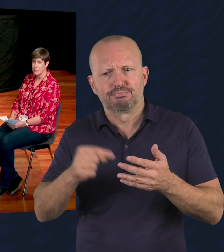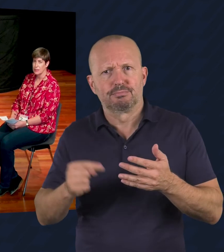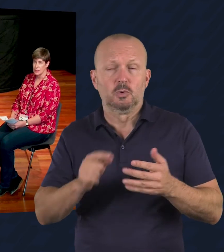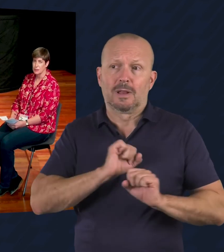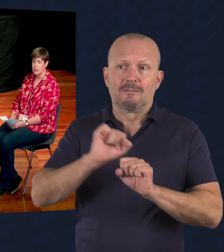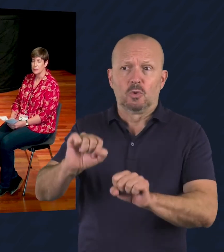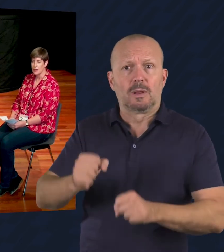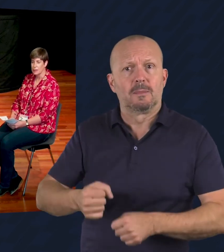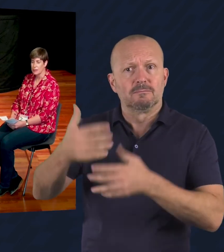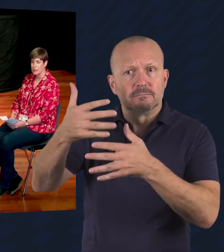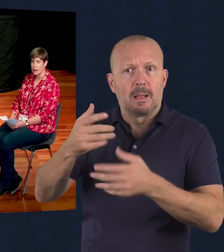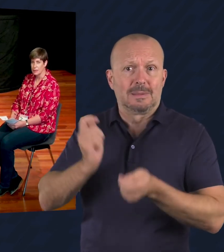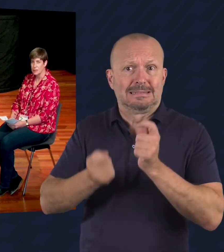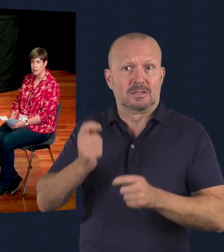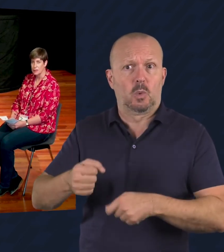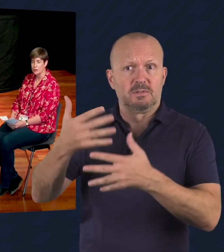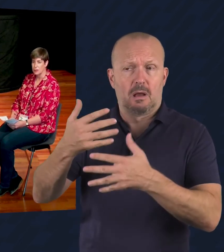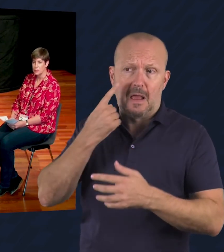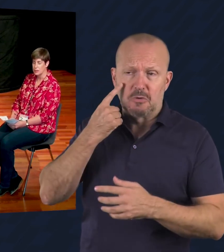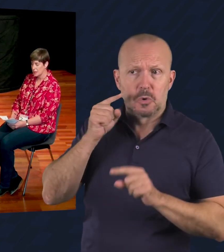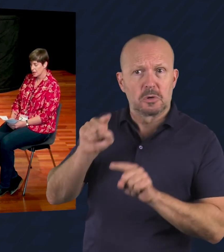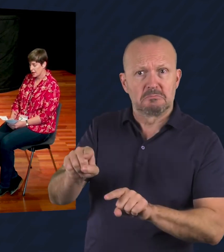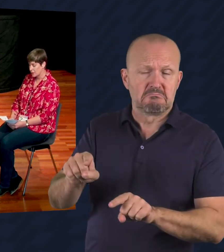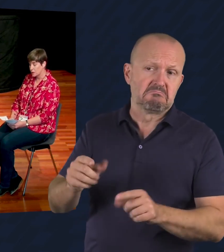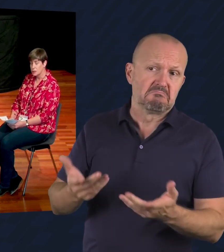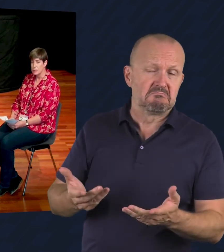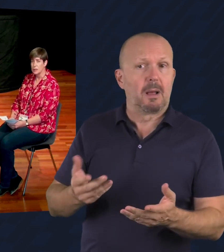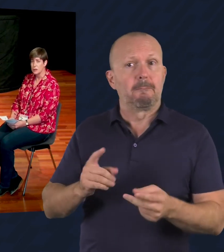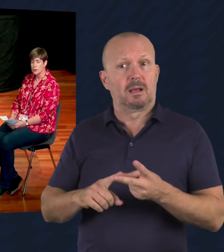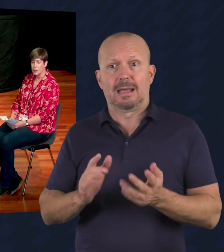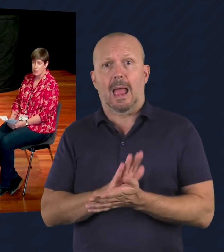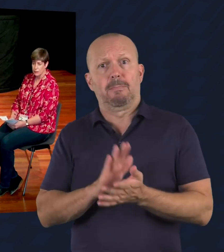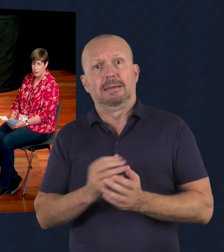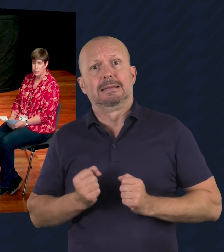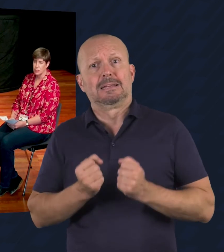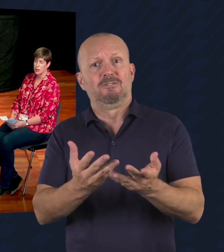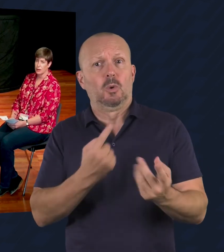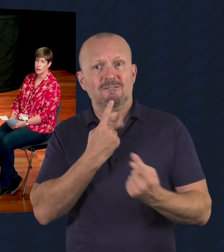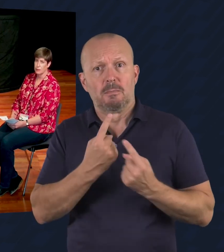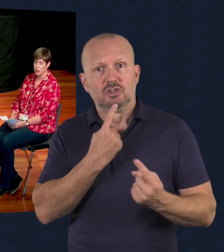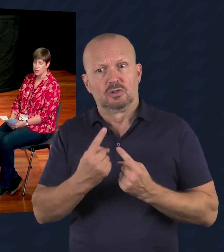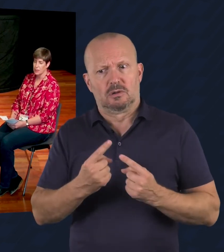visit the Teece Museum site and listen to those if you're interested. And we can also send you any information you'd like on the project that